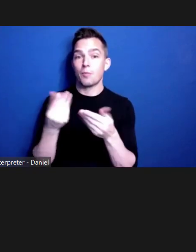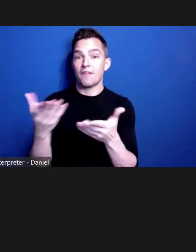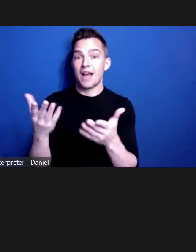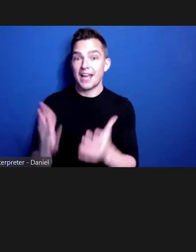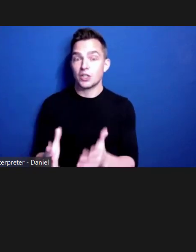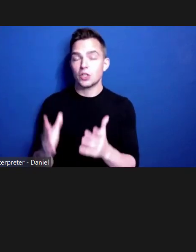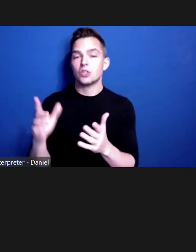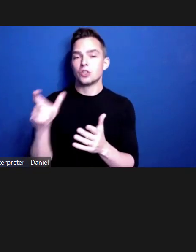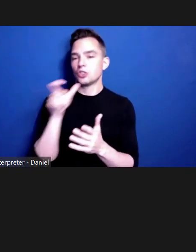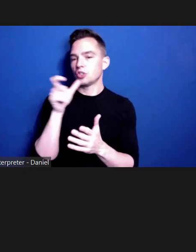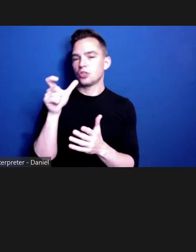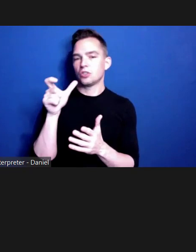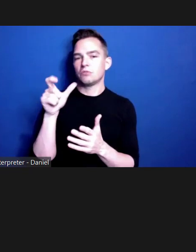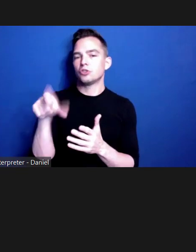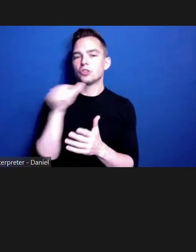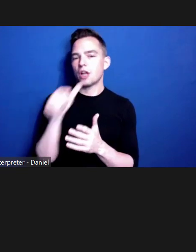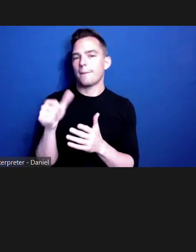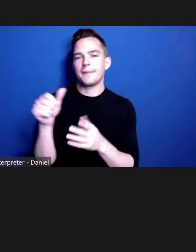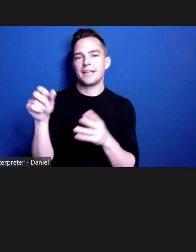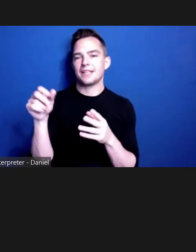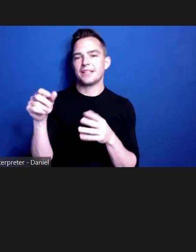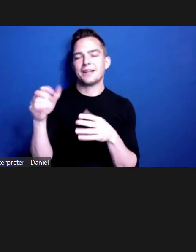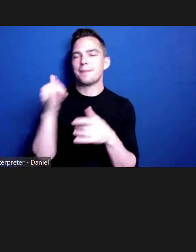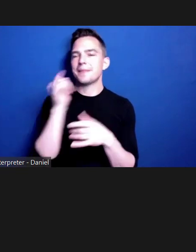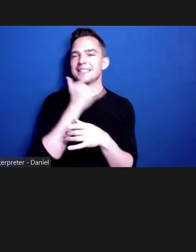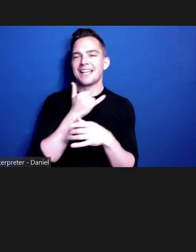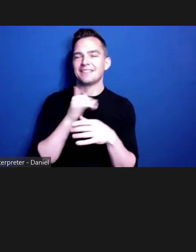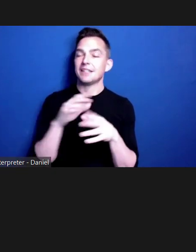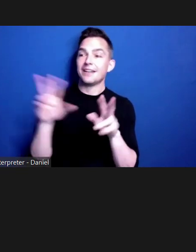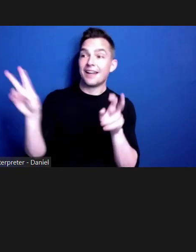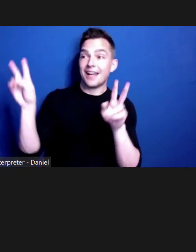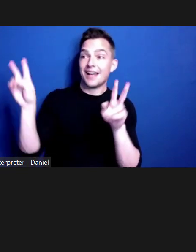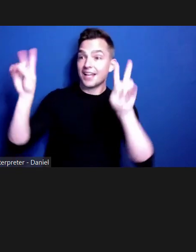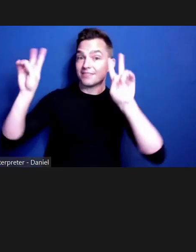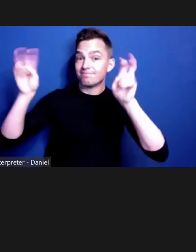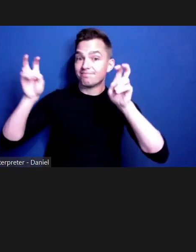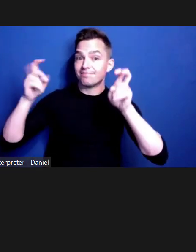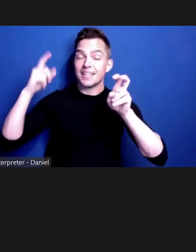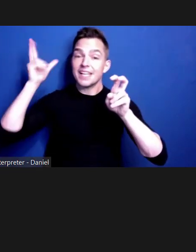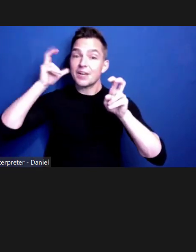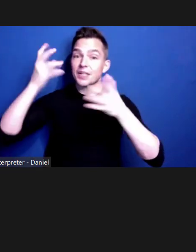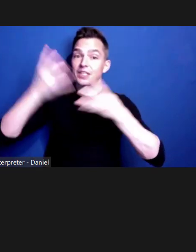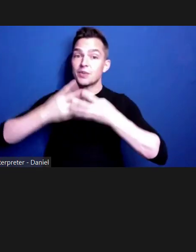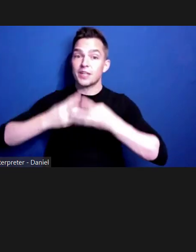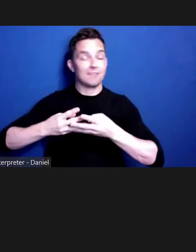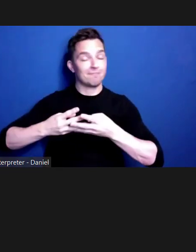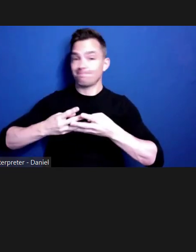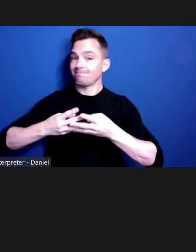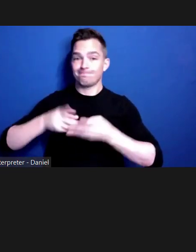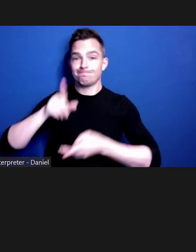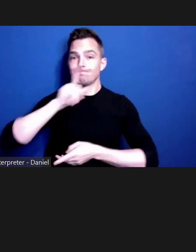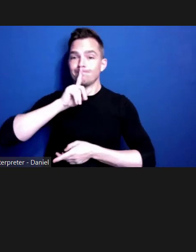mistaken as hearing screenings. It is precisely because screening isn't yet happening consistently in